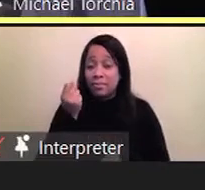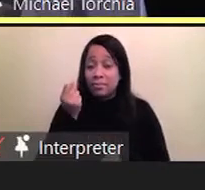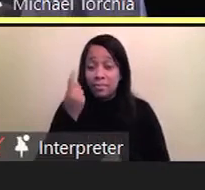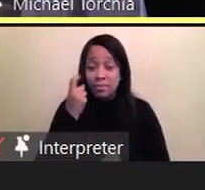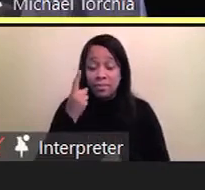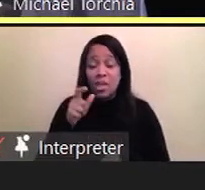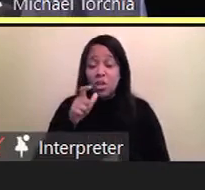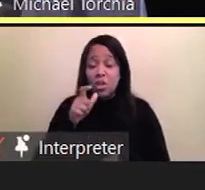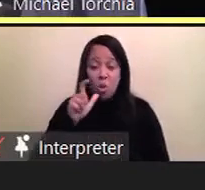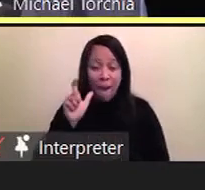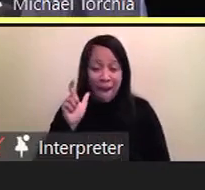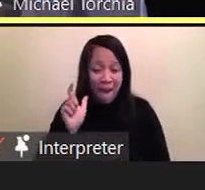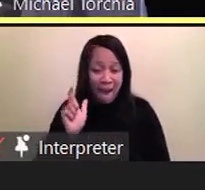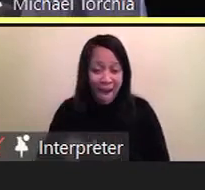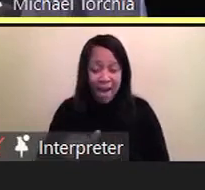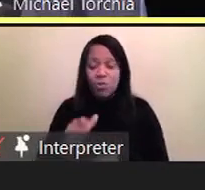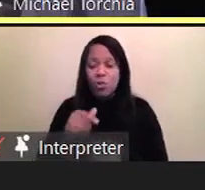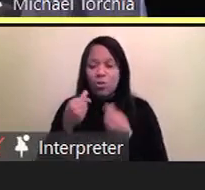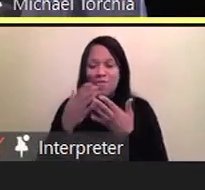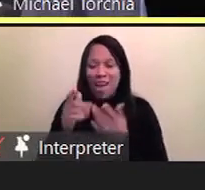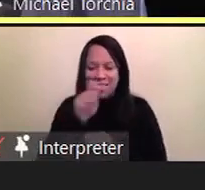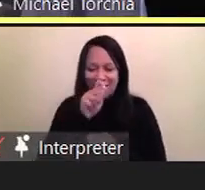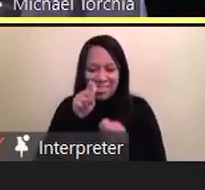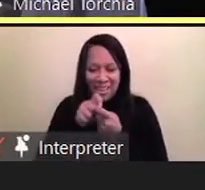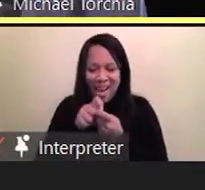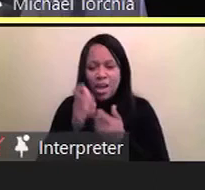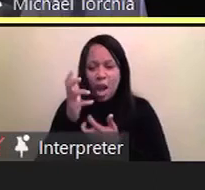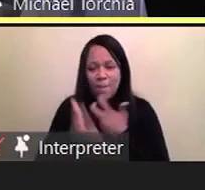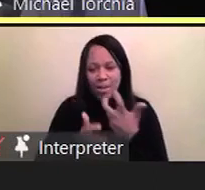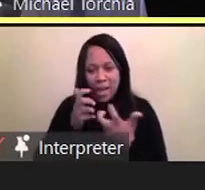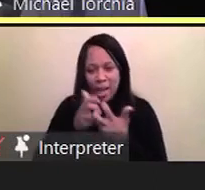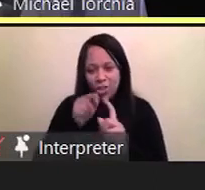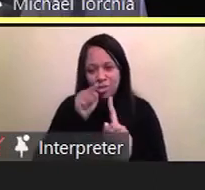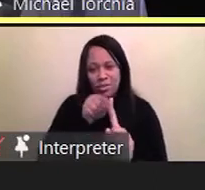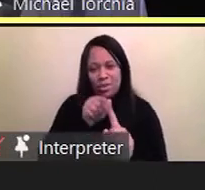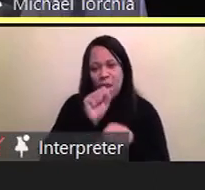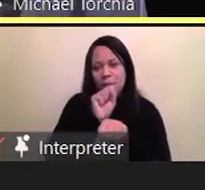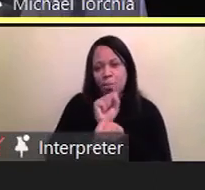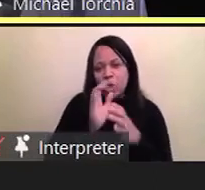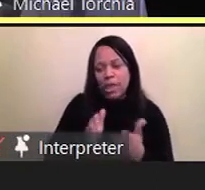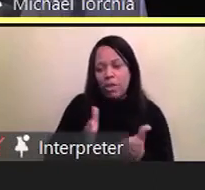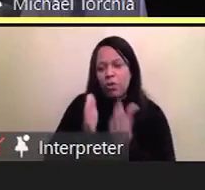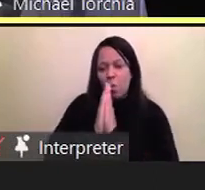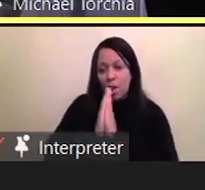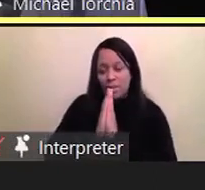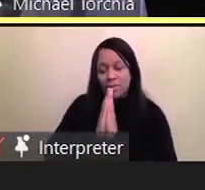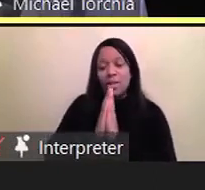that an employee requests. You have to provide a reasonable accommodation.